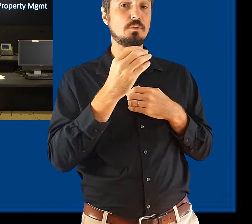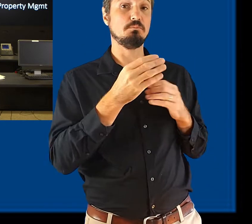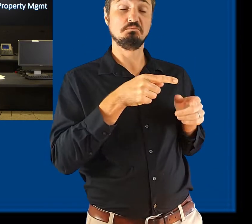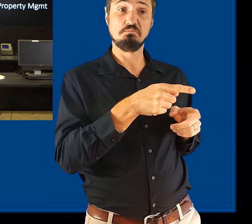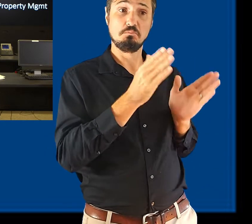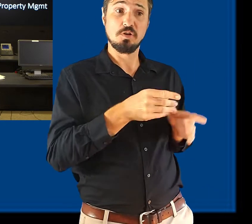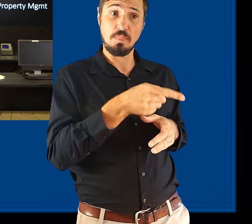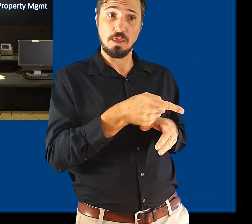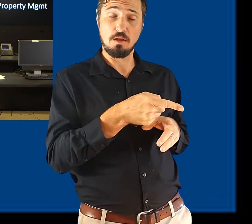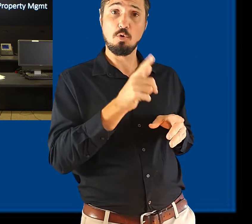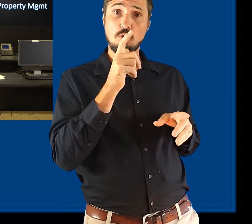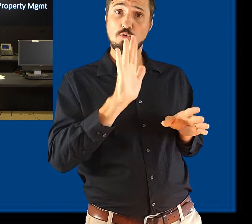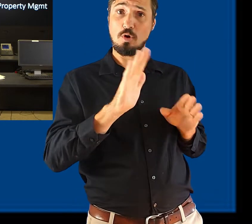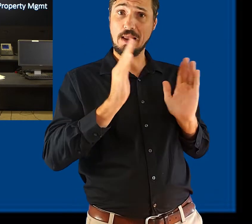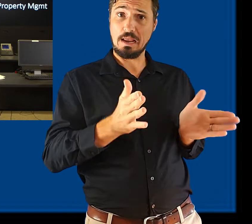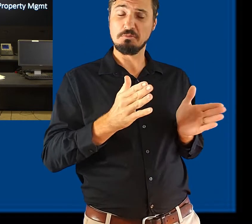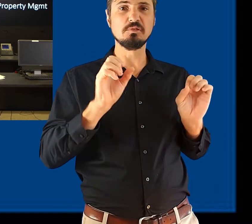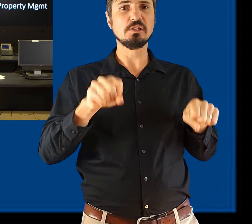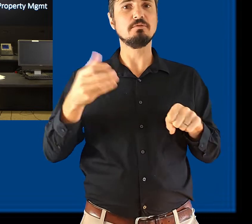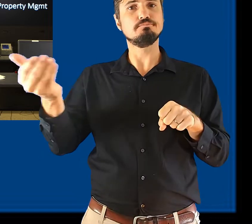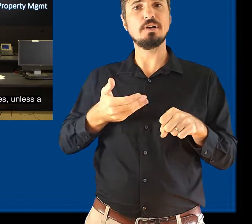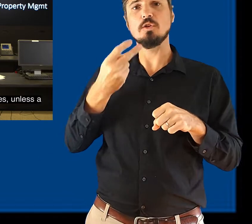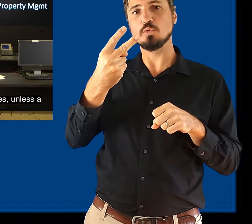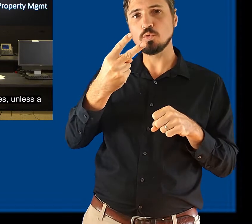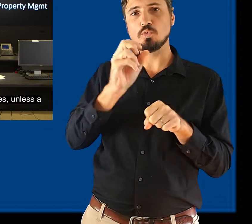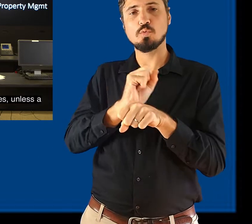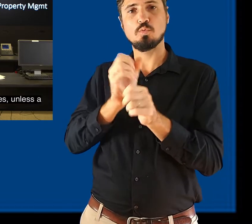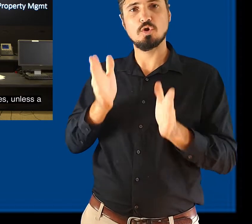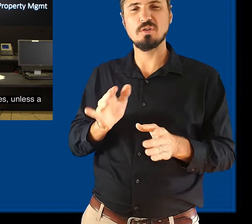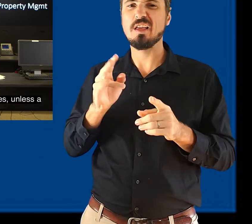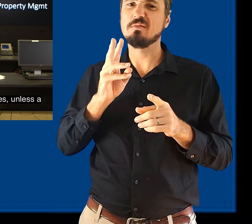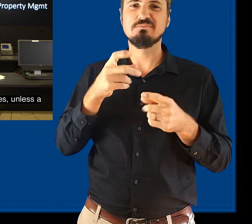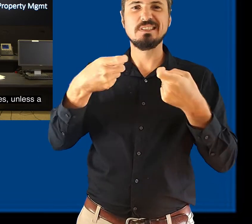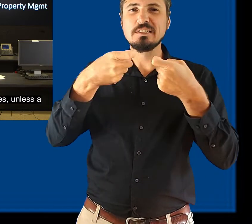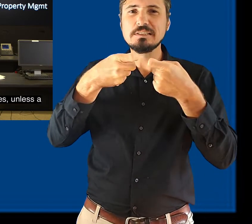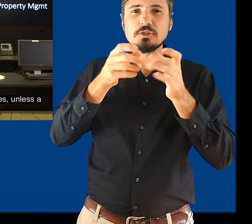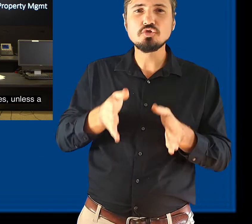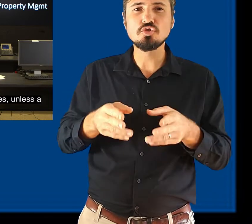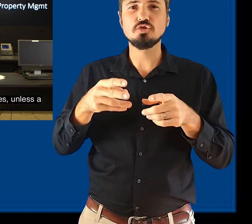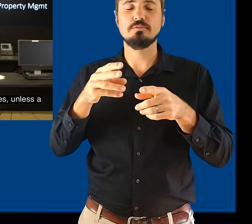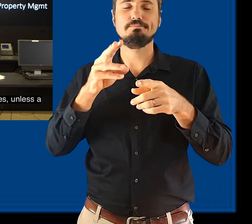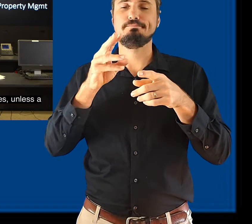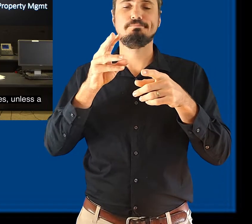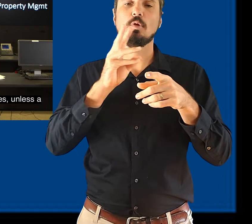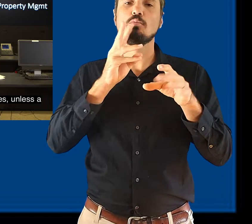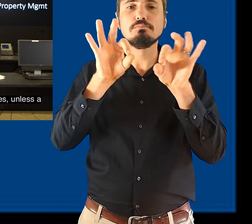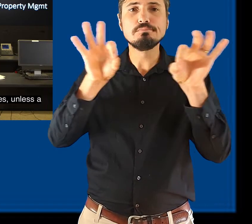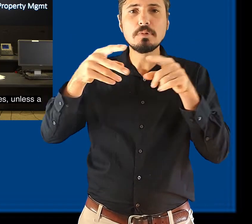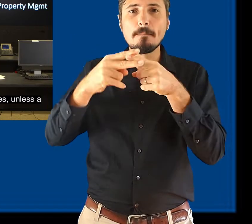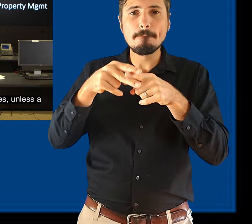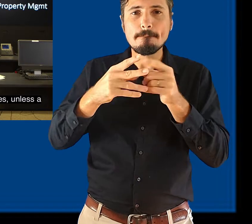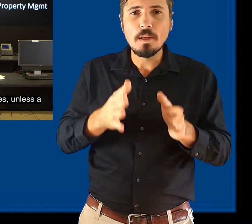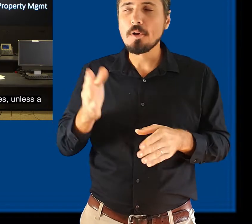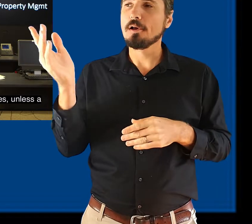provided they maintain an distance of six feet or more between them at all times, unless a closer distance is required for safety;